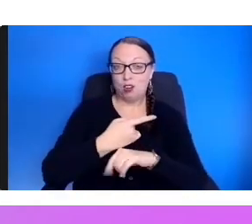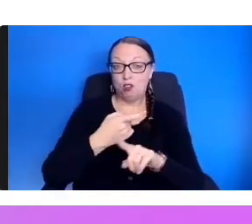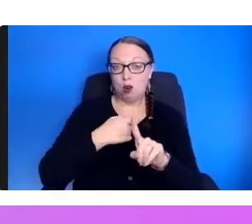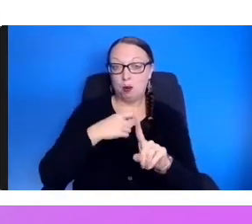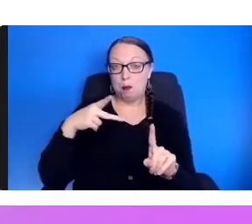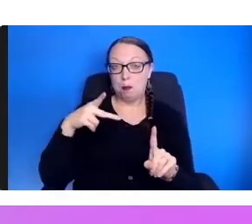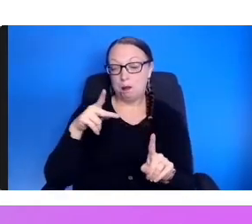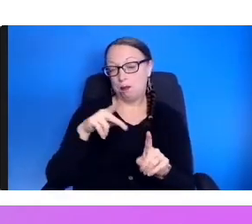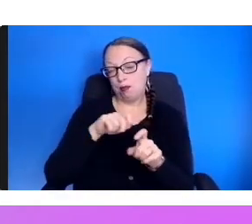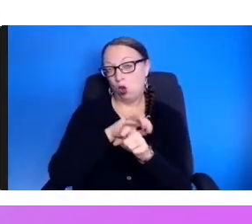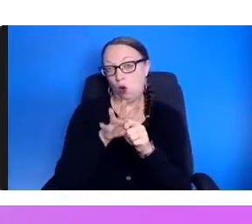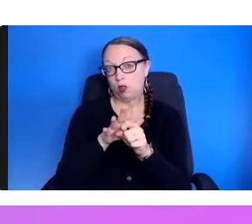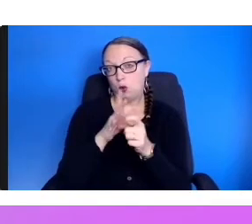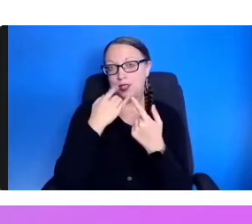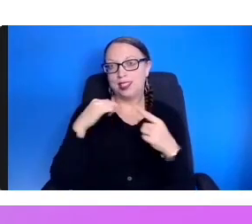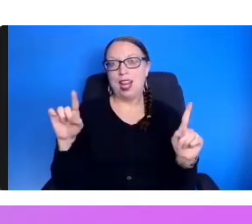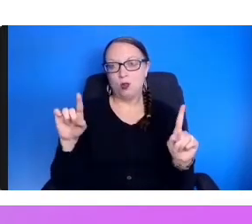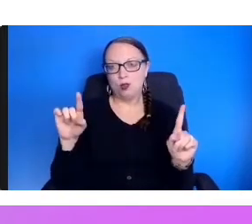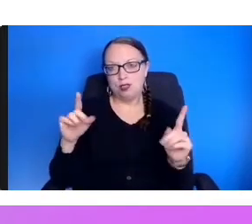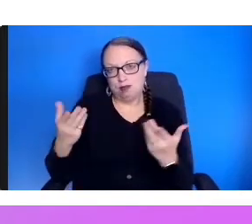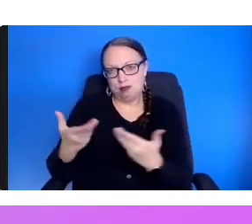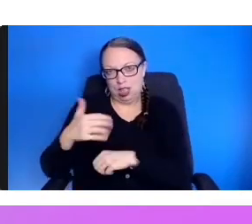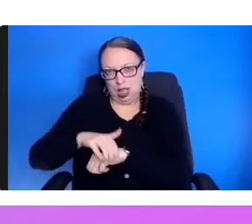by WHO or accepted.